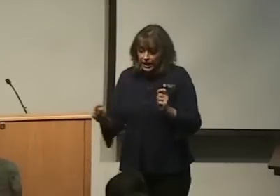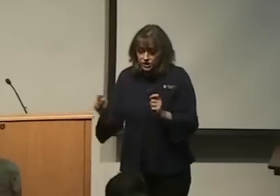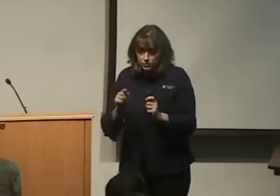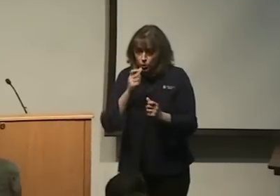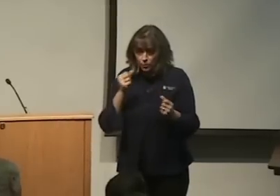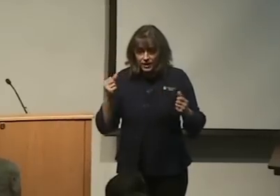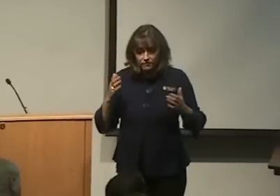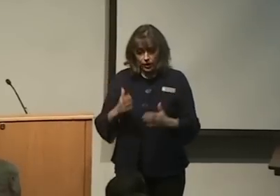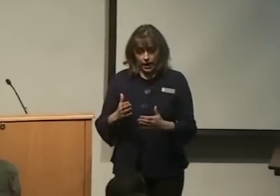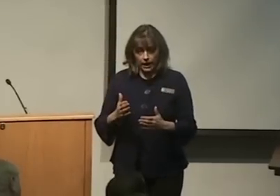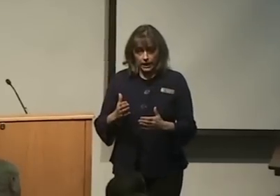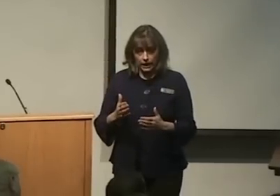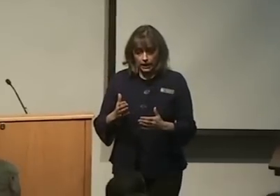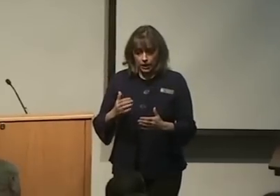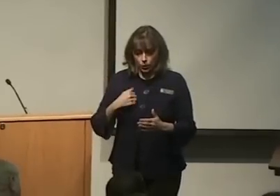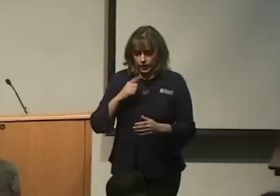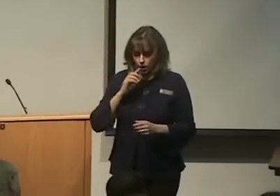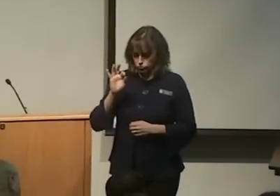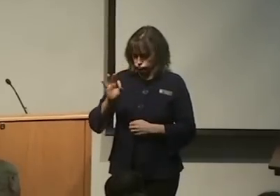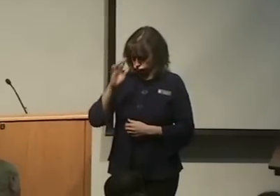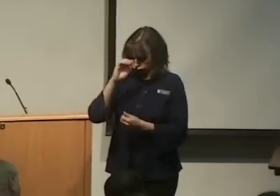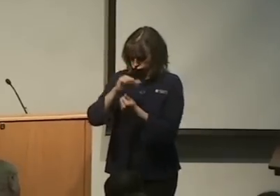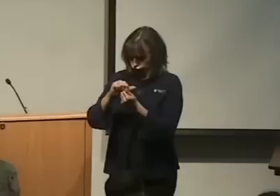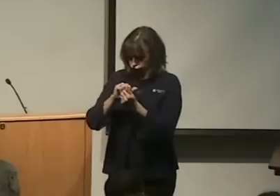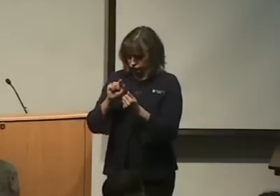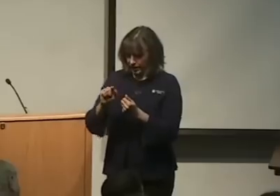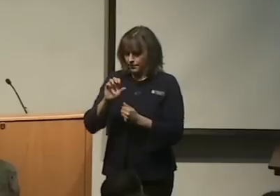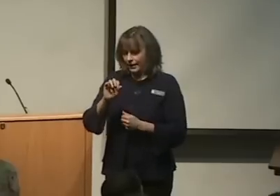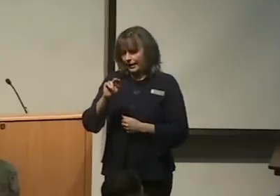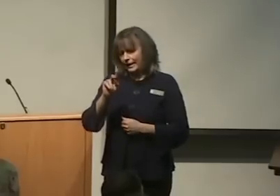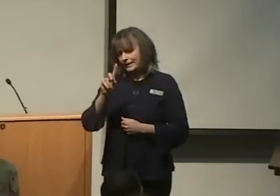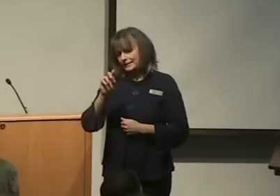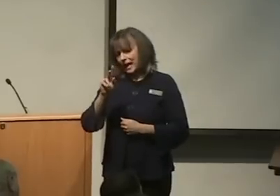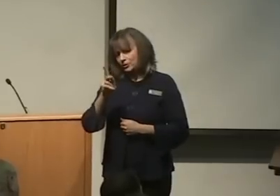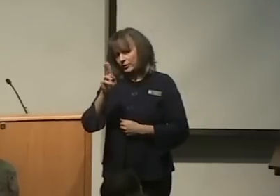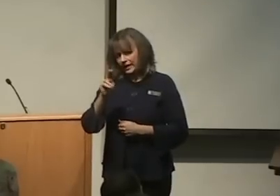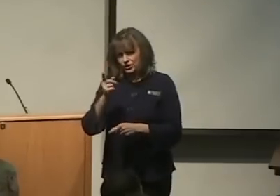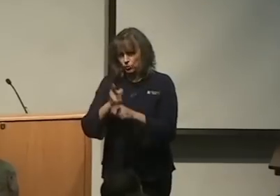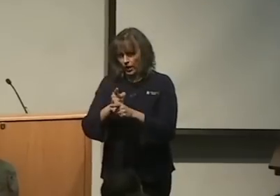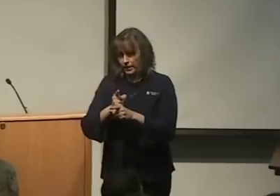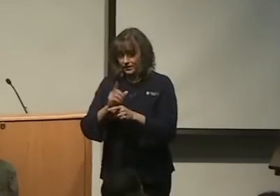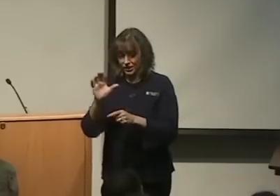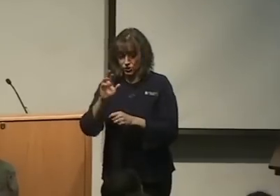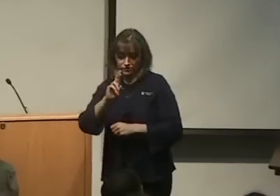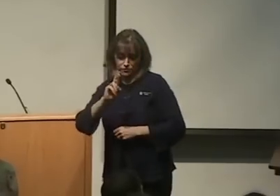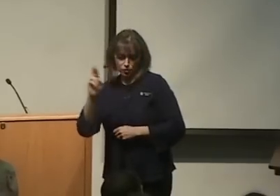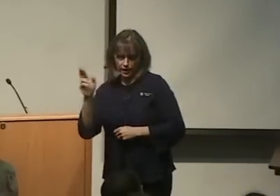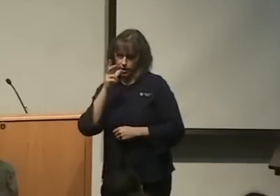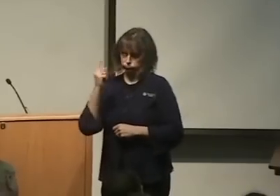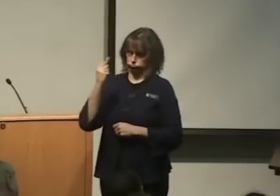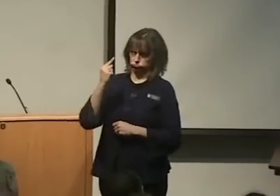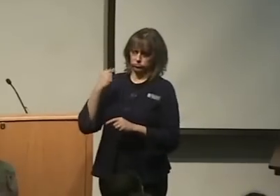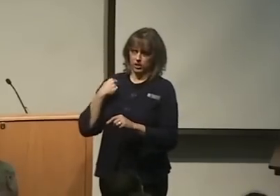We can't let the conservative right have that against us. No, we are trying to change them. That is our job.